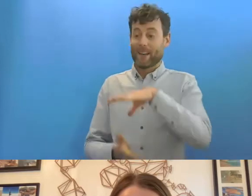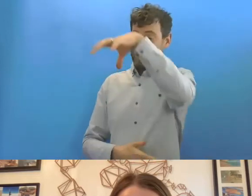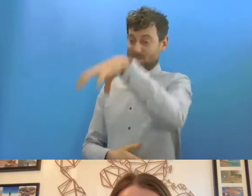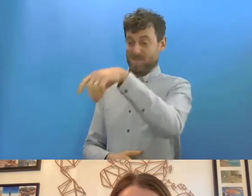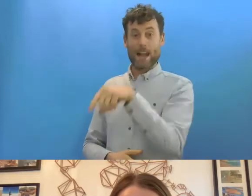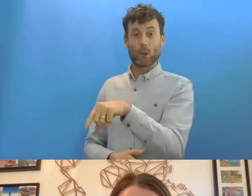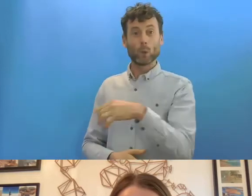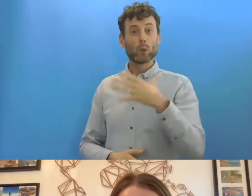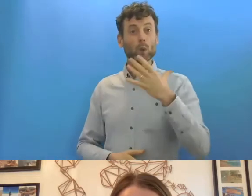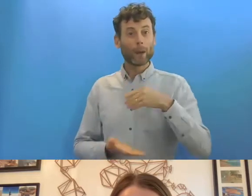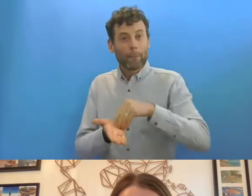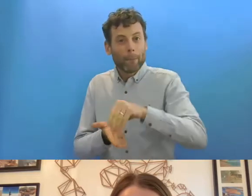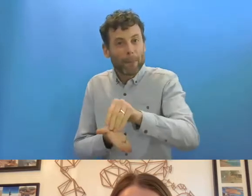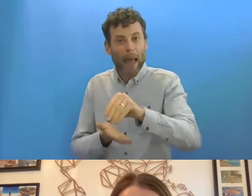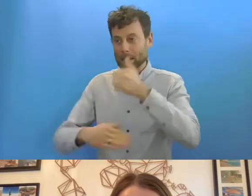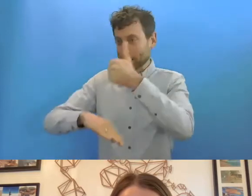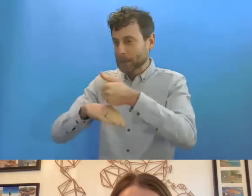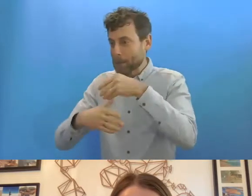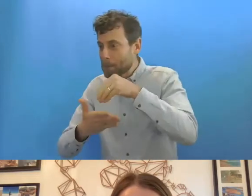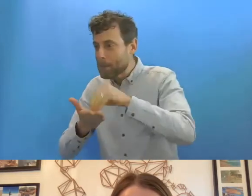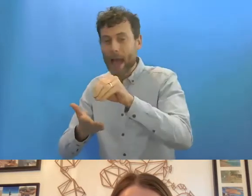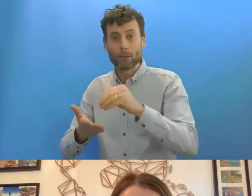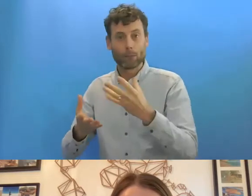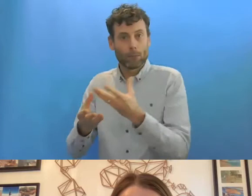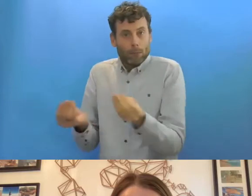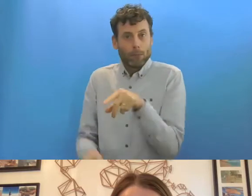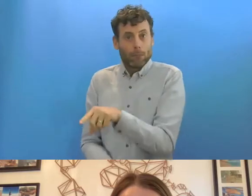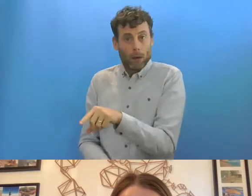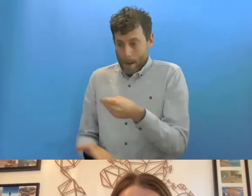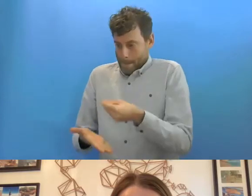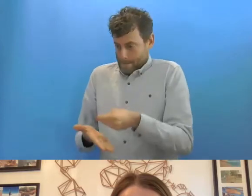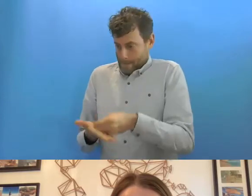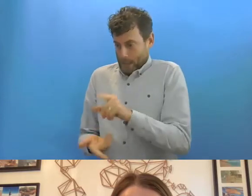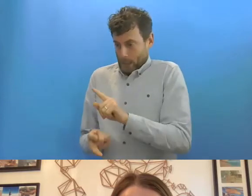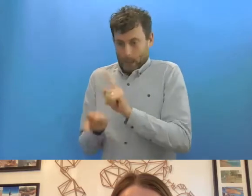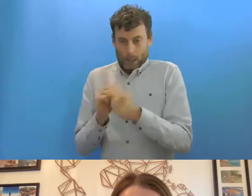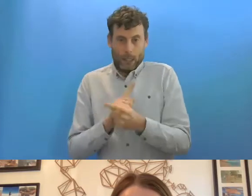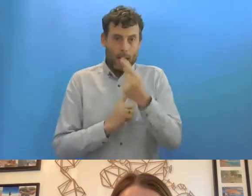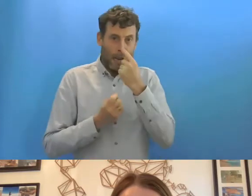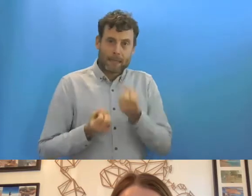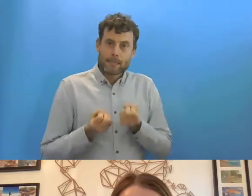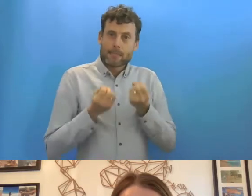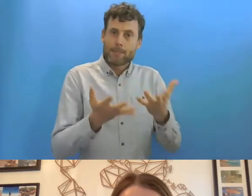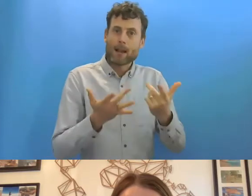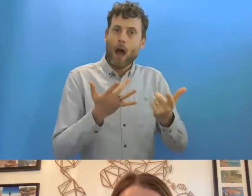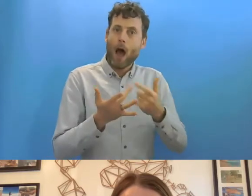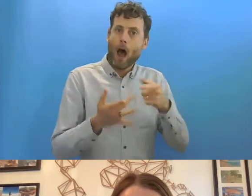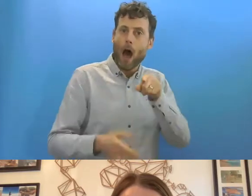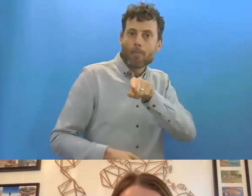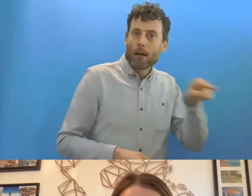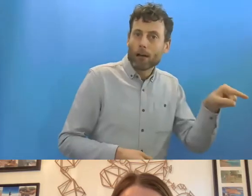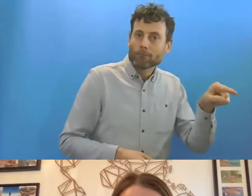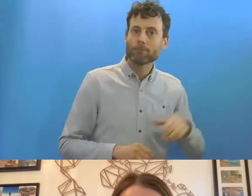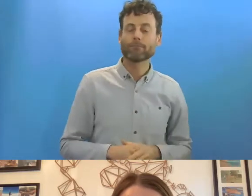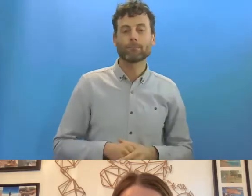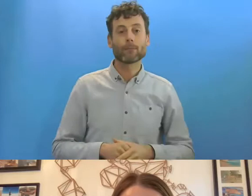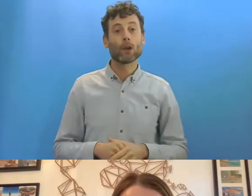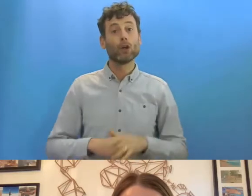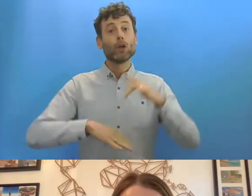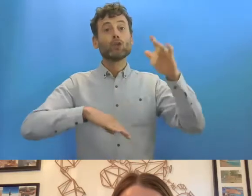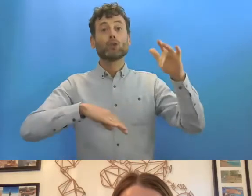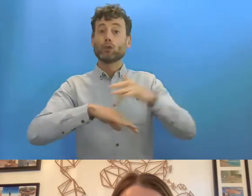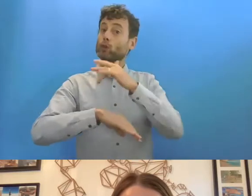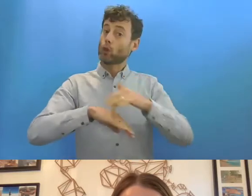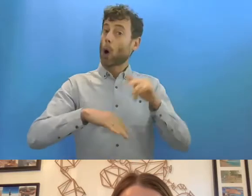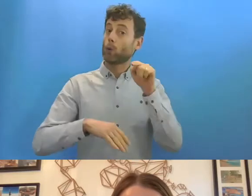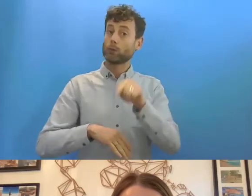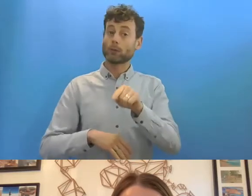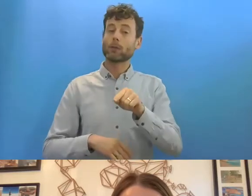on-site in a venue does bring some costs down which enables you to make access to that work free, which is brilliant.